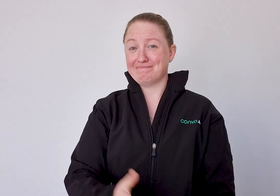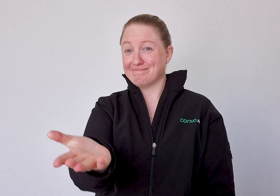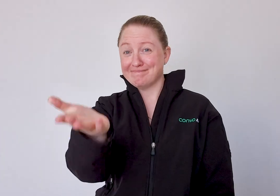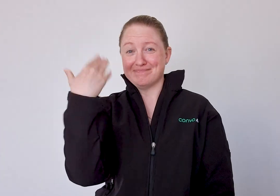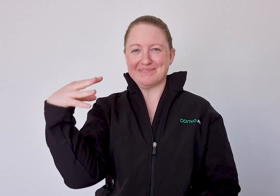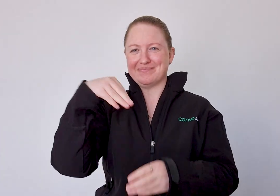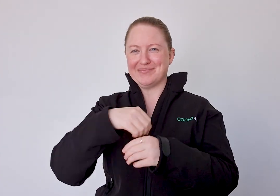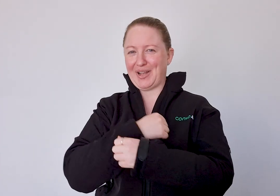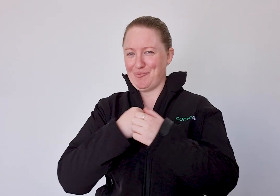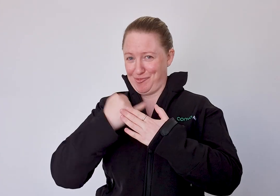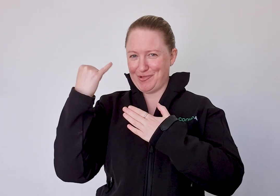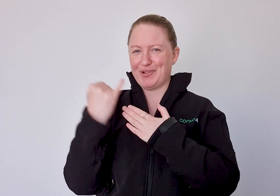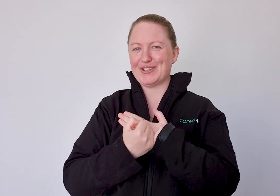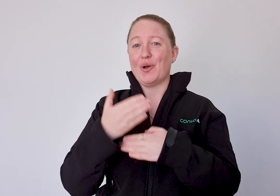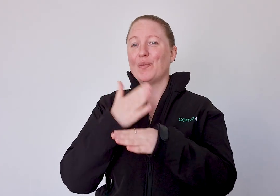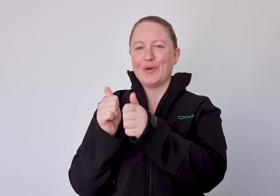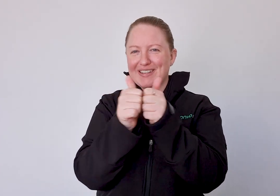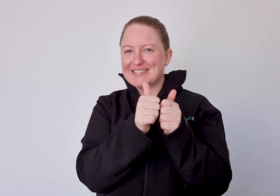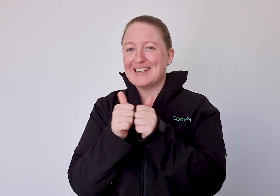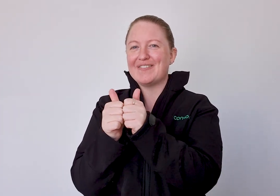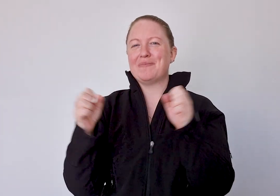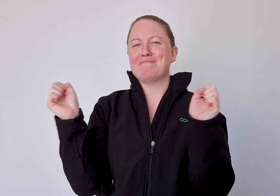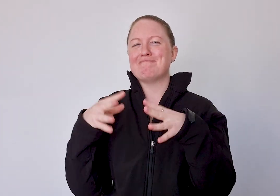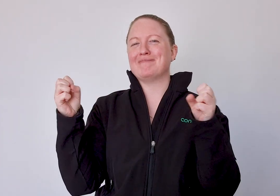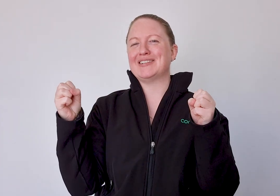Let's create magic together!